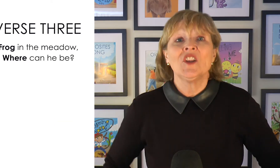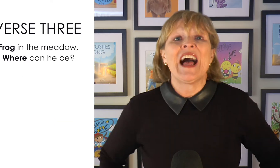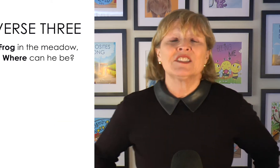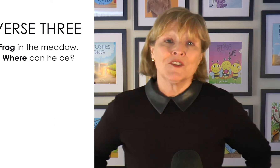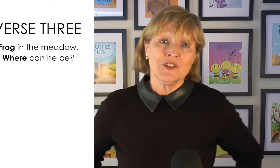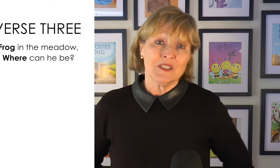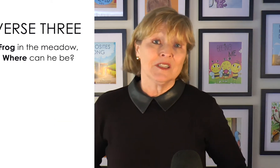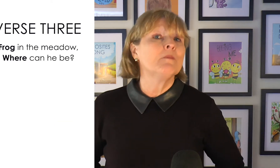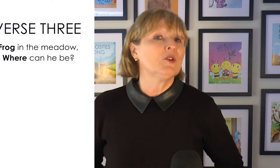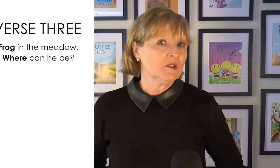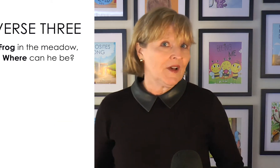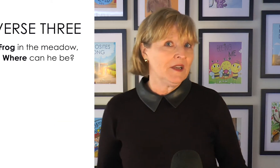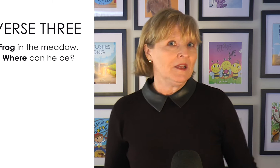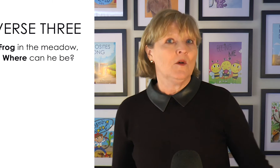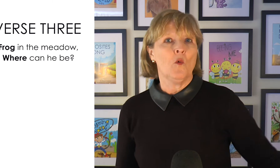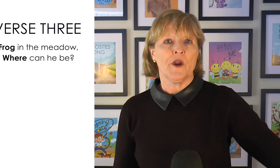The last verse is the most fun!